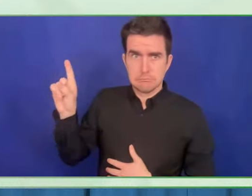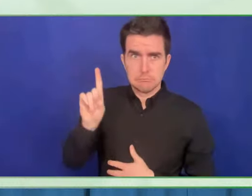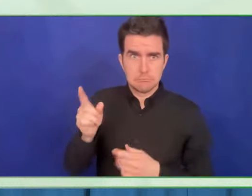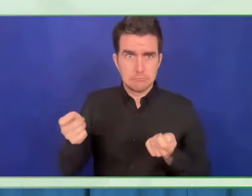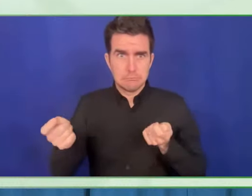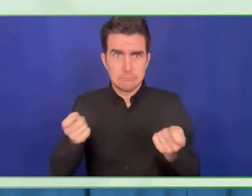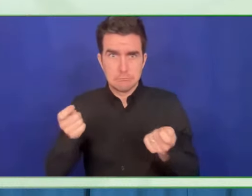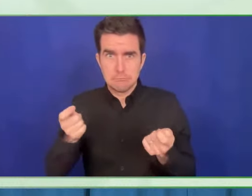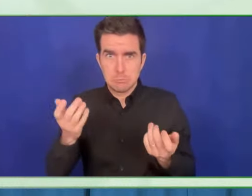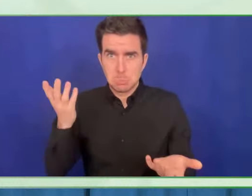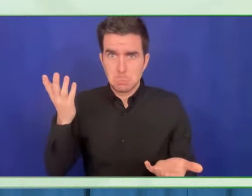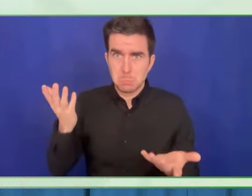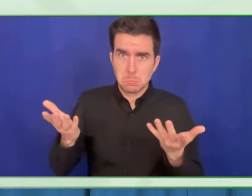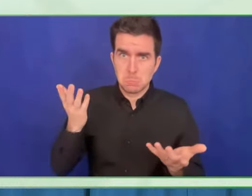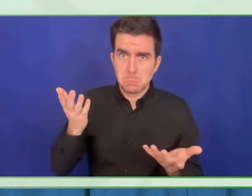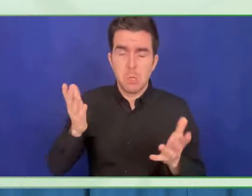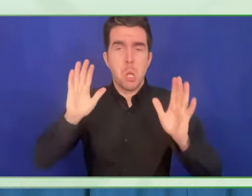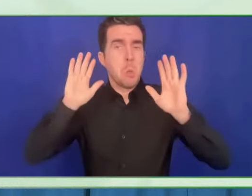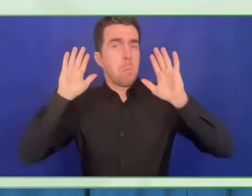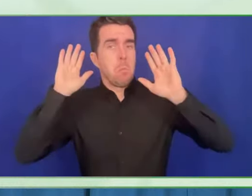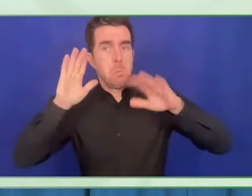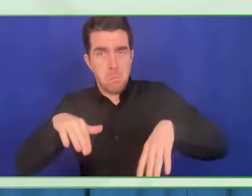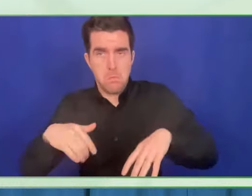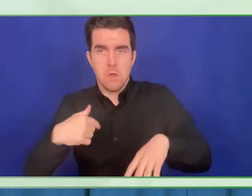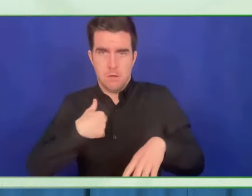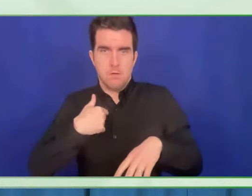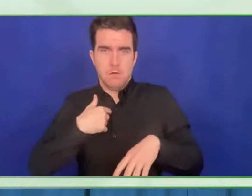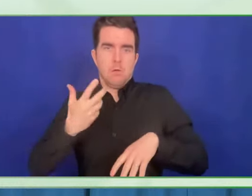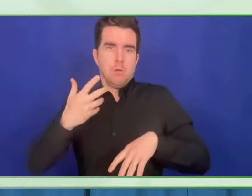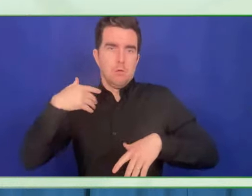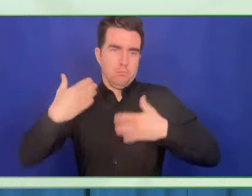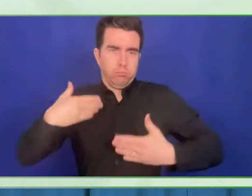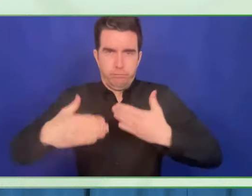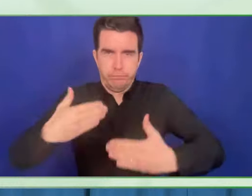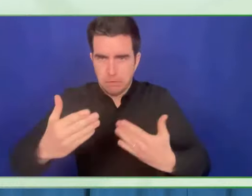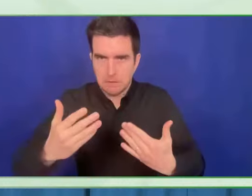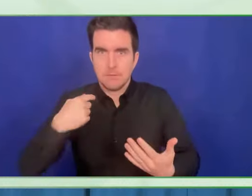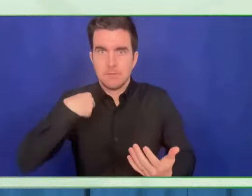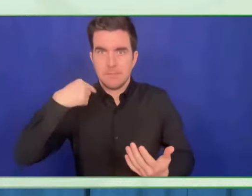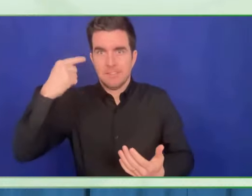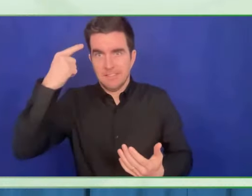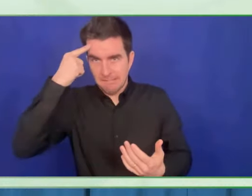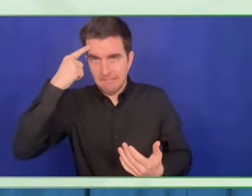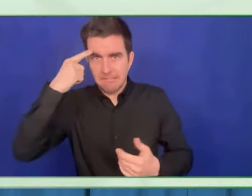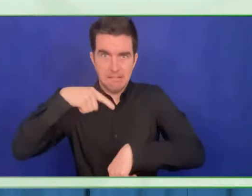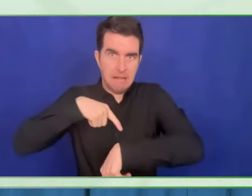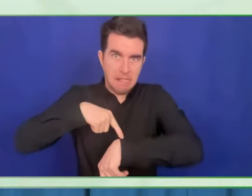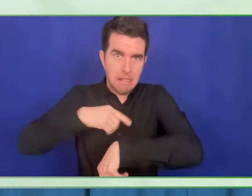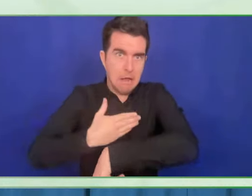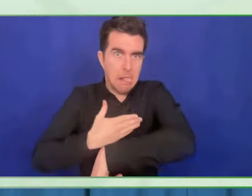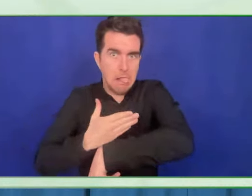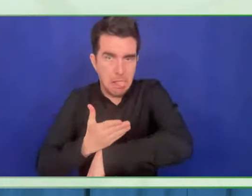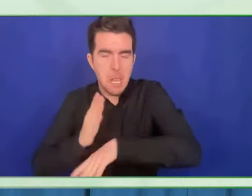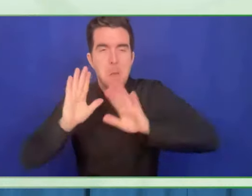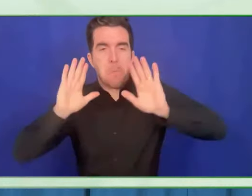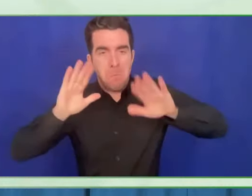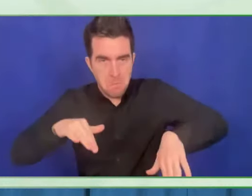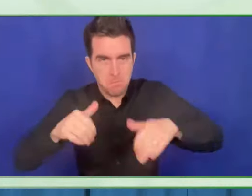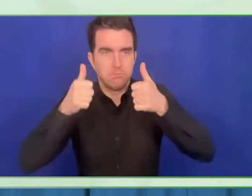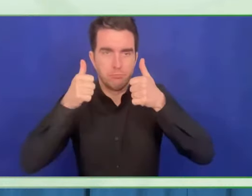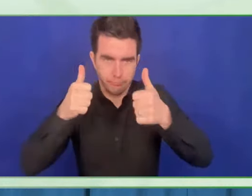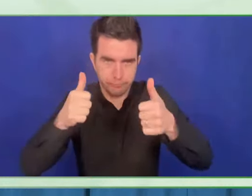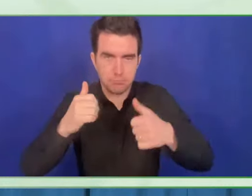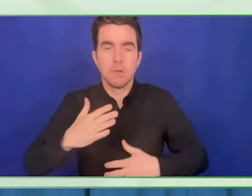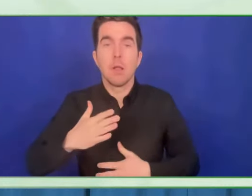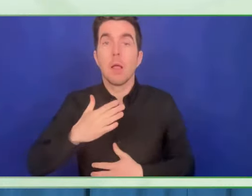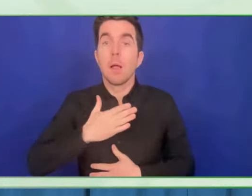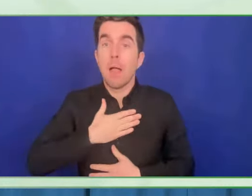My name is Inmaculada Placencia Porrero, working in the commission